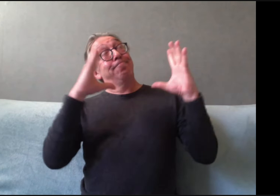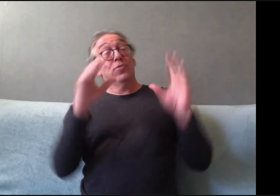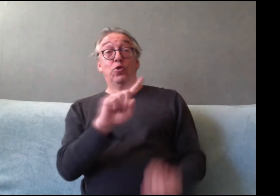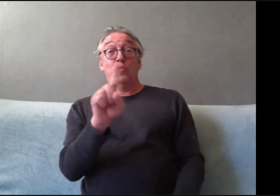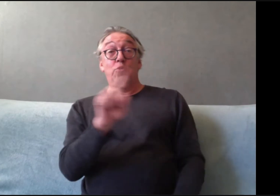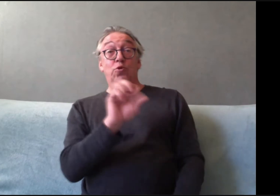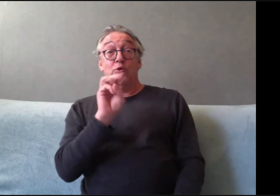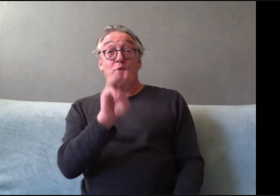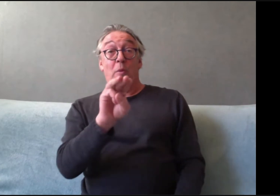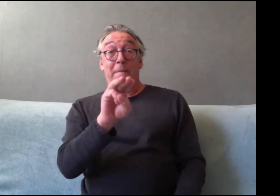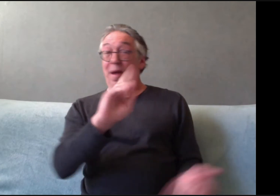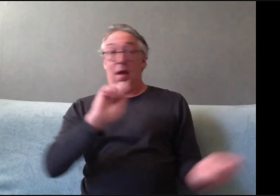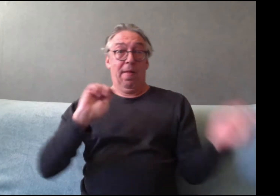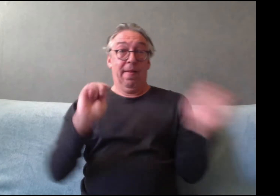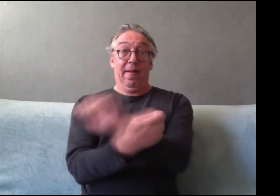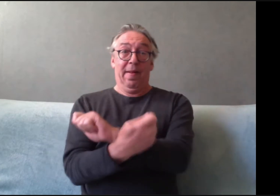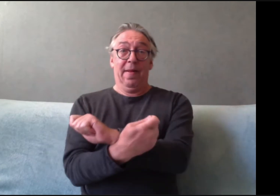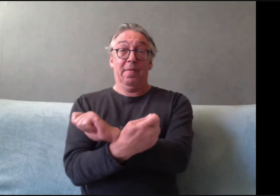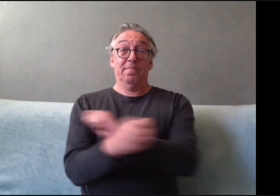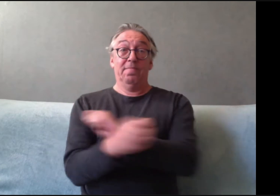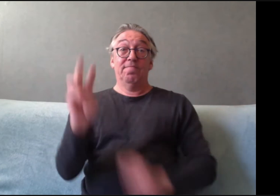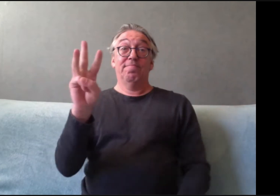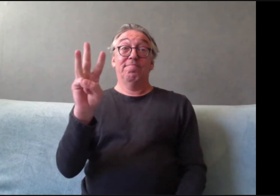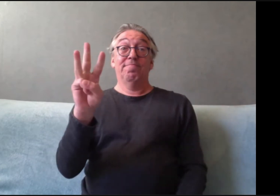We apologies for the scrambling of new registrations.